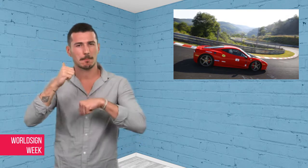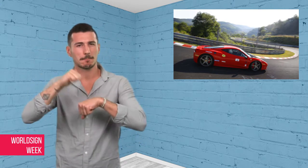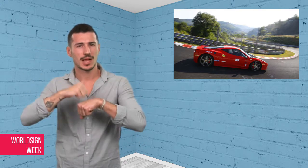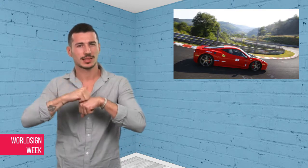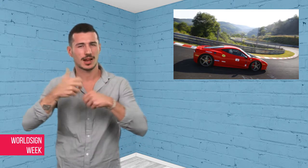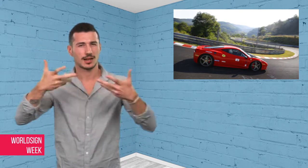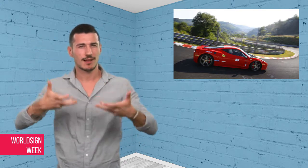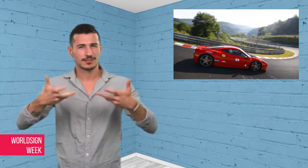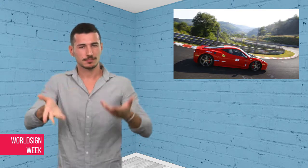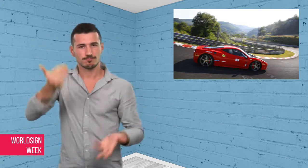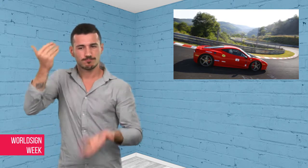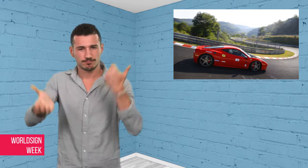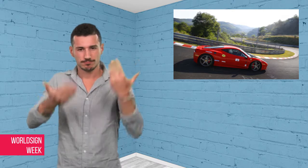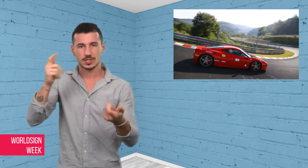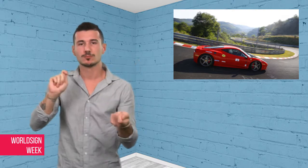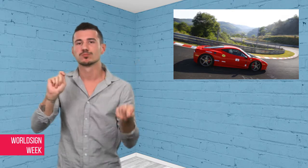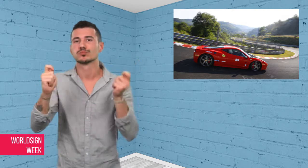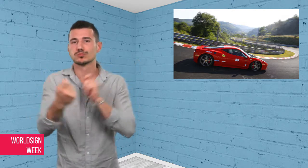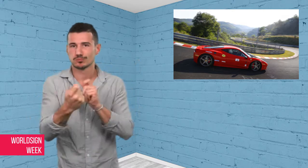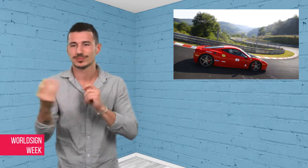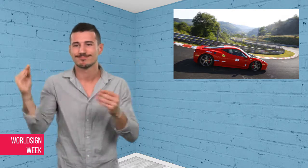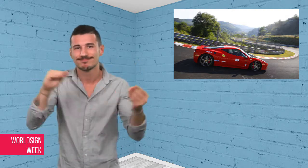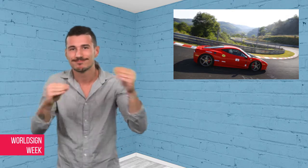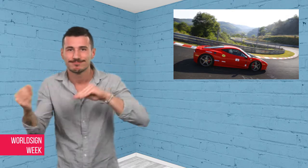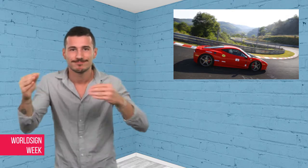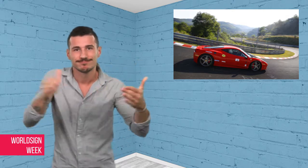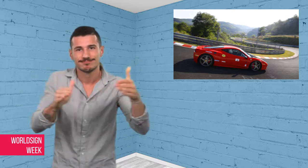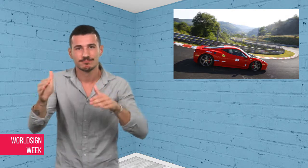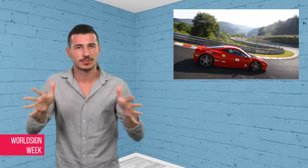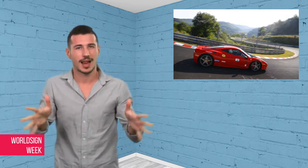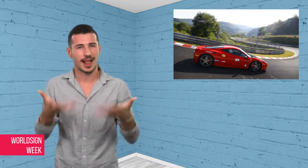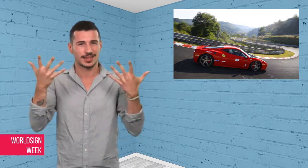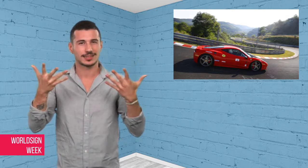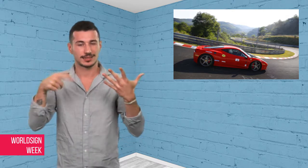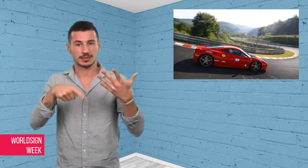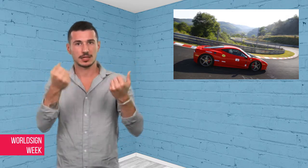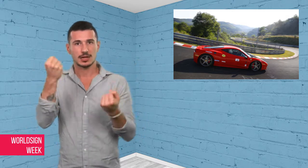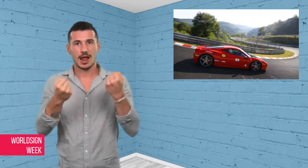metal for carbon parts, making the car much